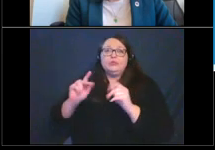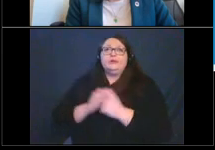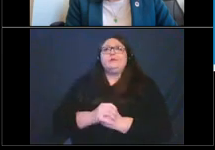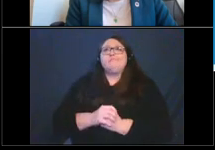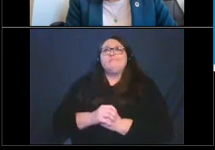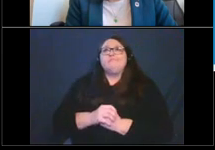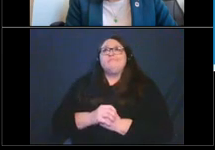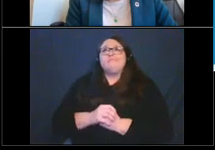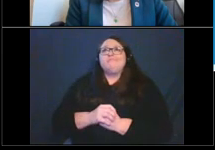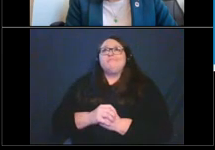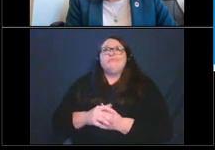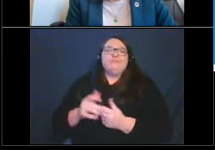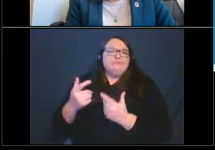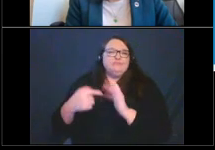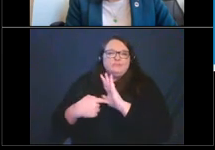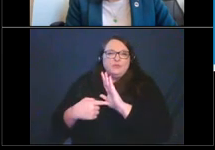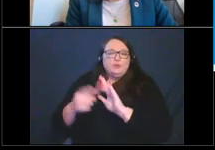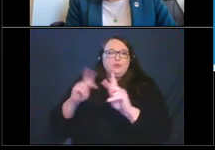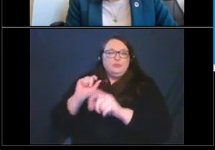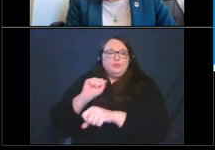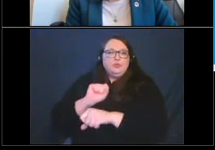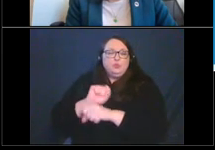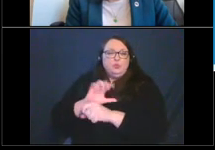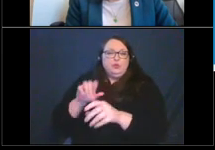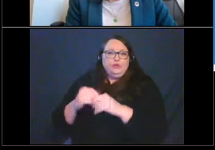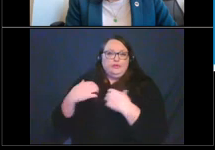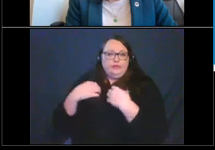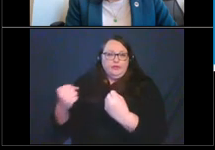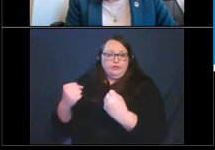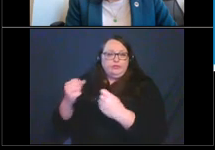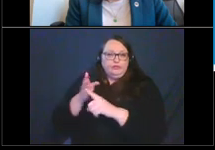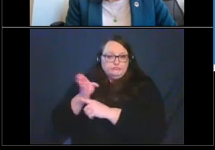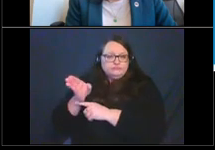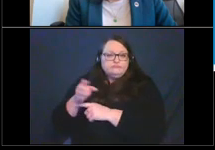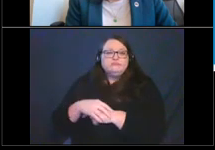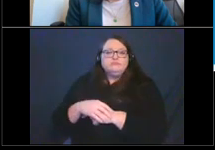work in heat-health, the health industry, you know, making recommendations at these